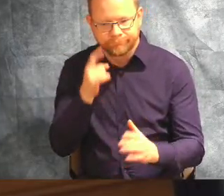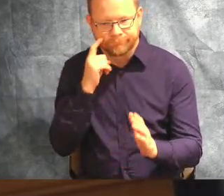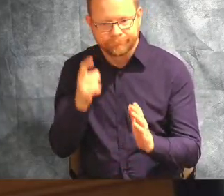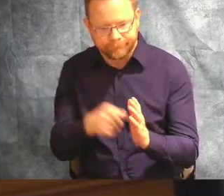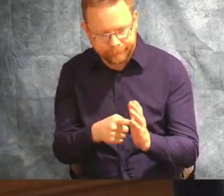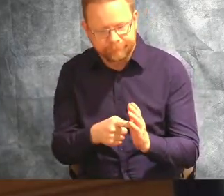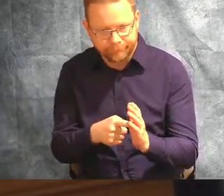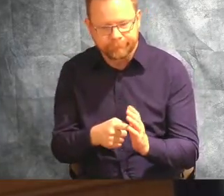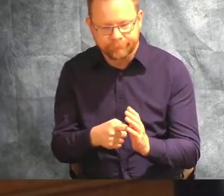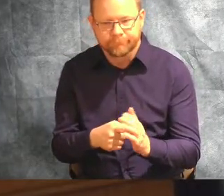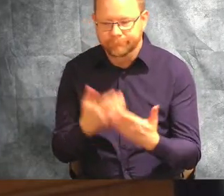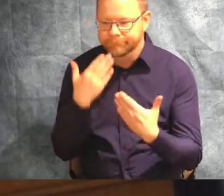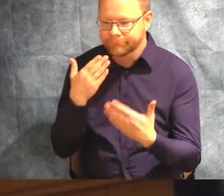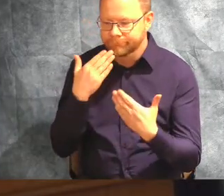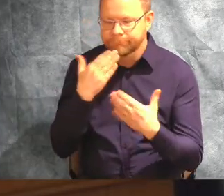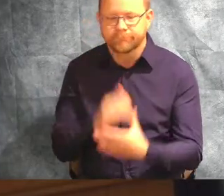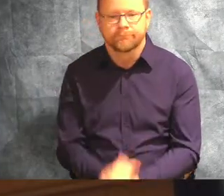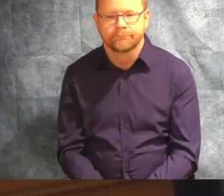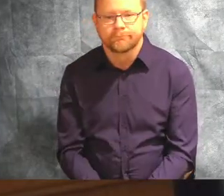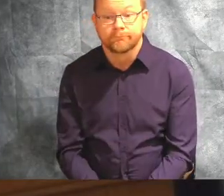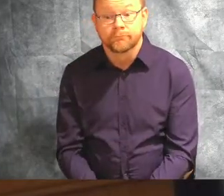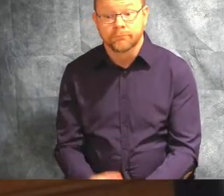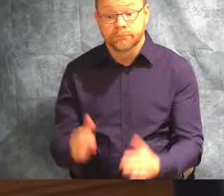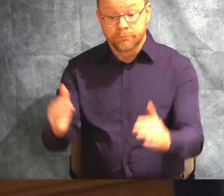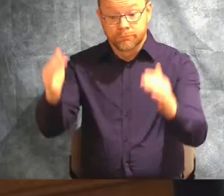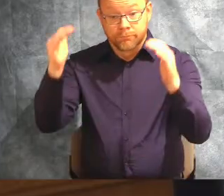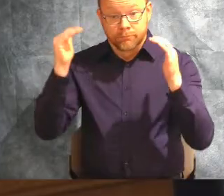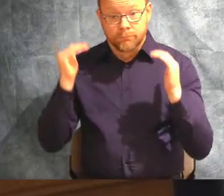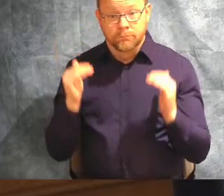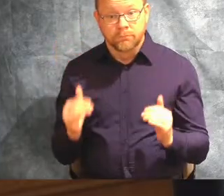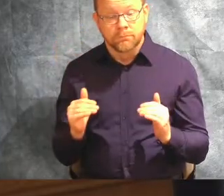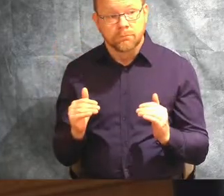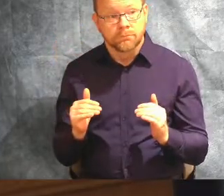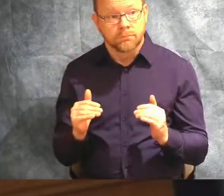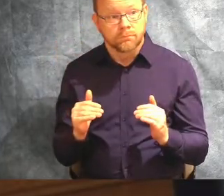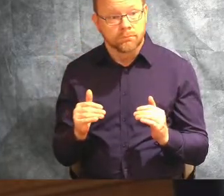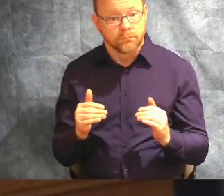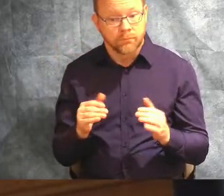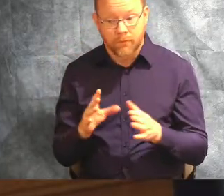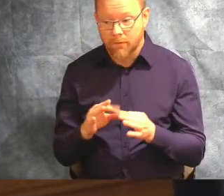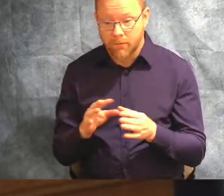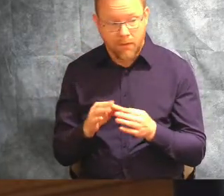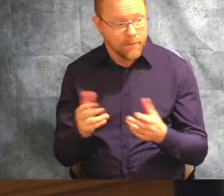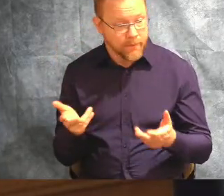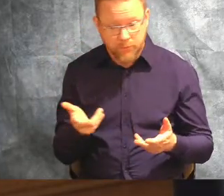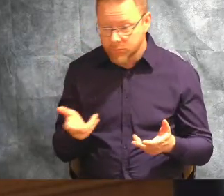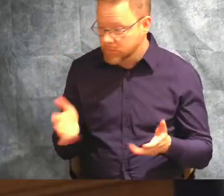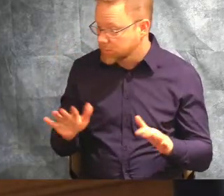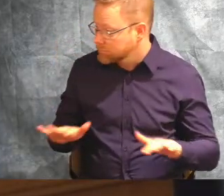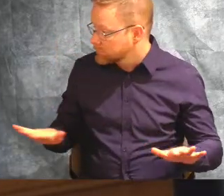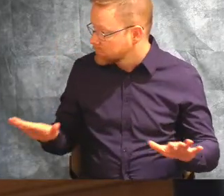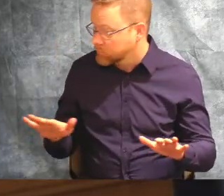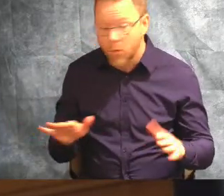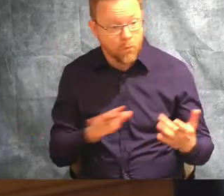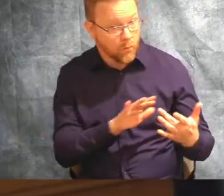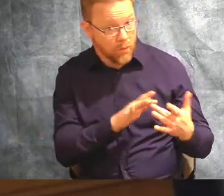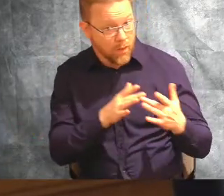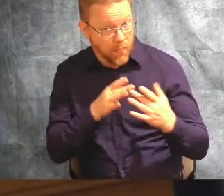it. So, thank you so much. Okay, we'll move on with any public comments online or anything.